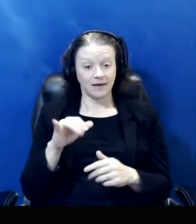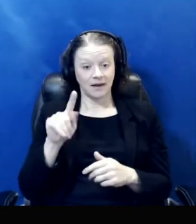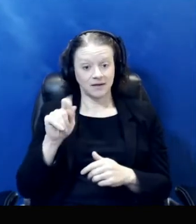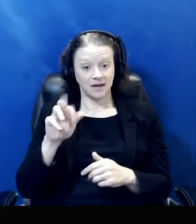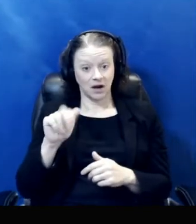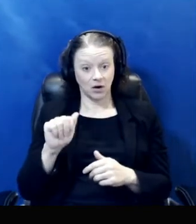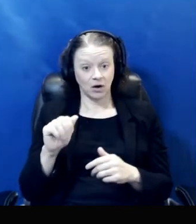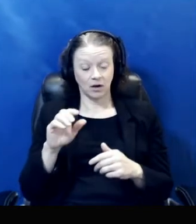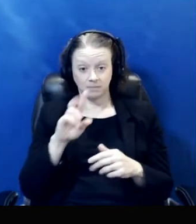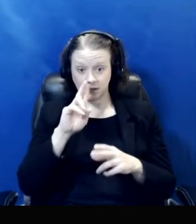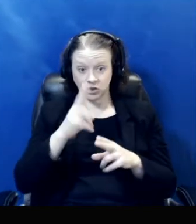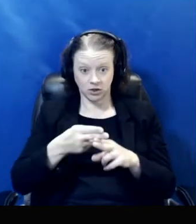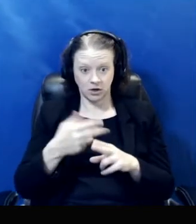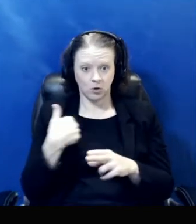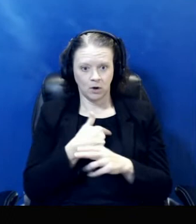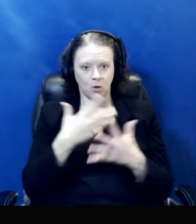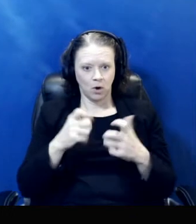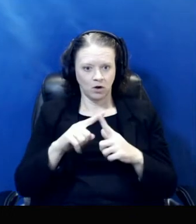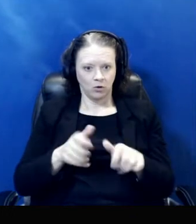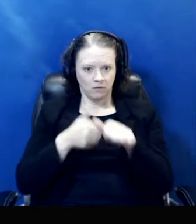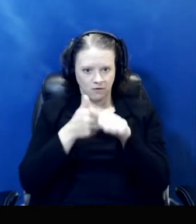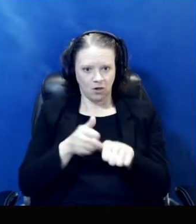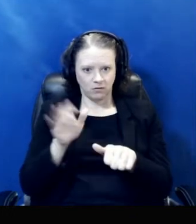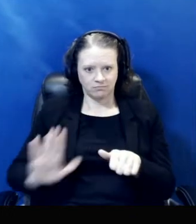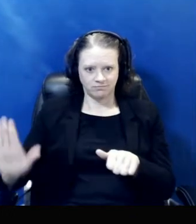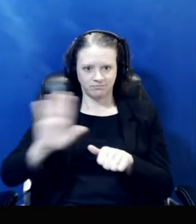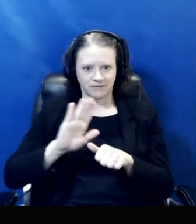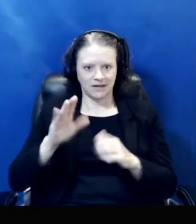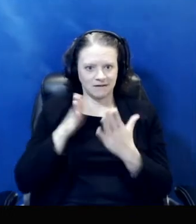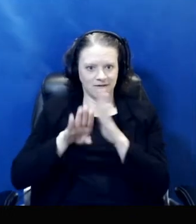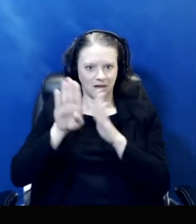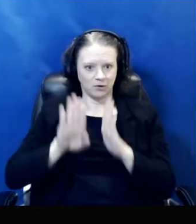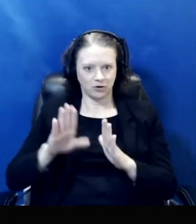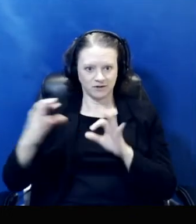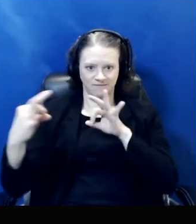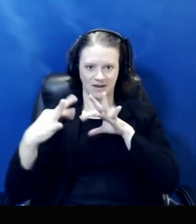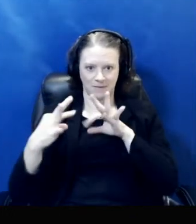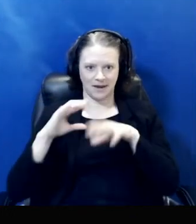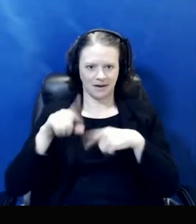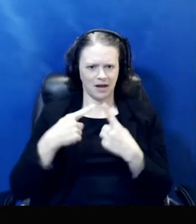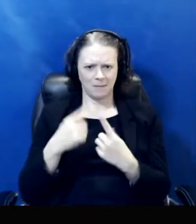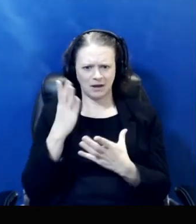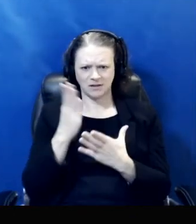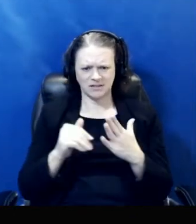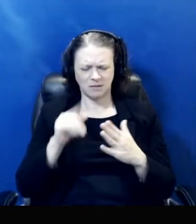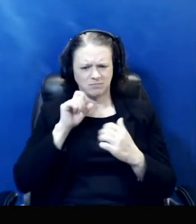we acted on the feedback we are receiving from developers about some of the difficulties with clarity